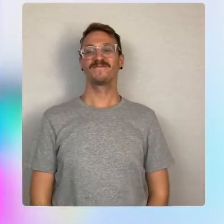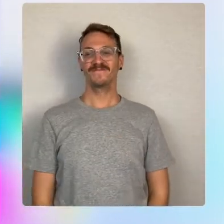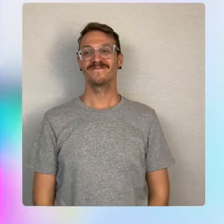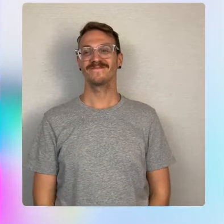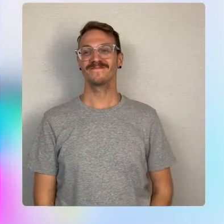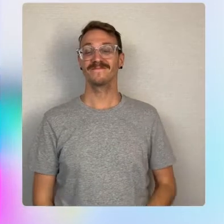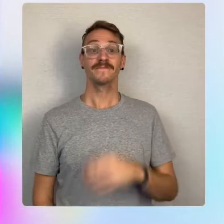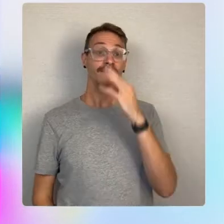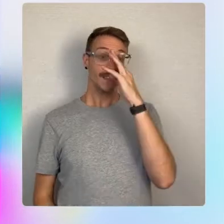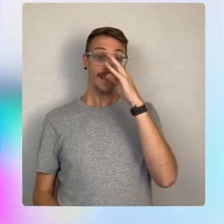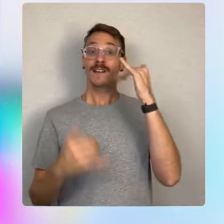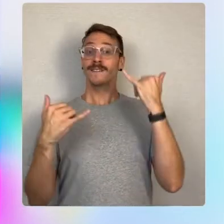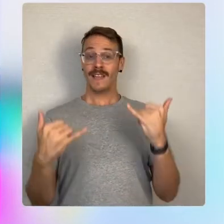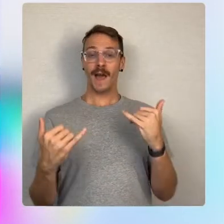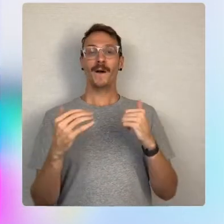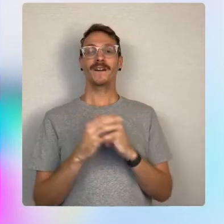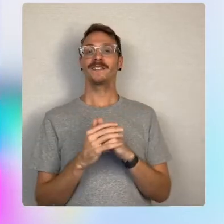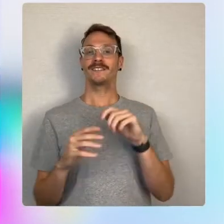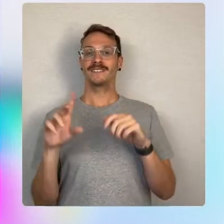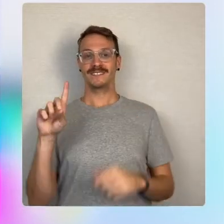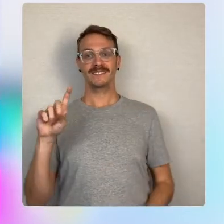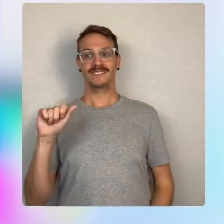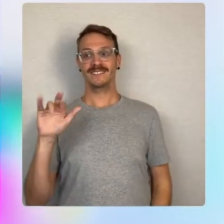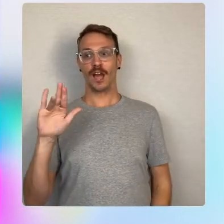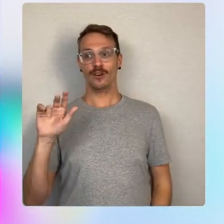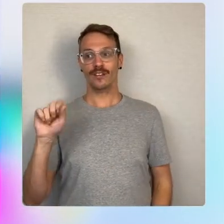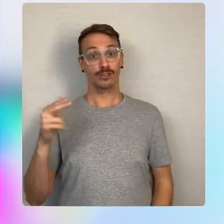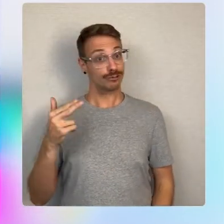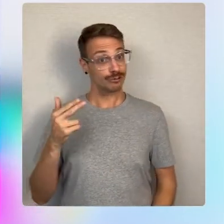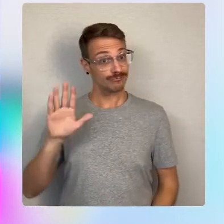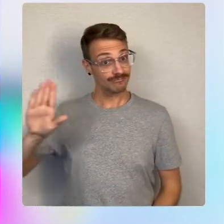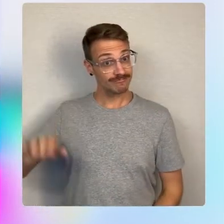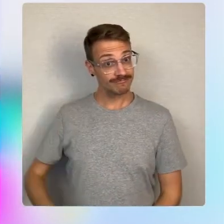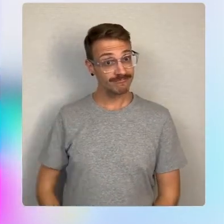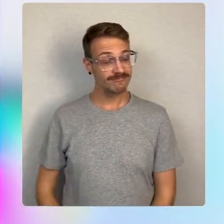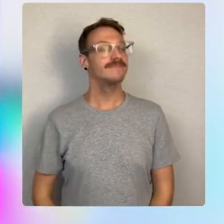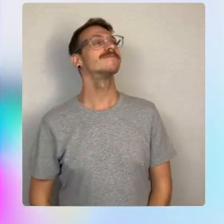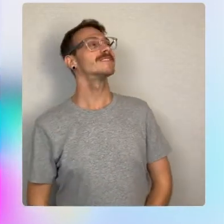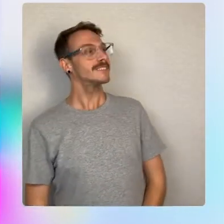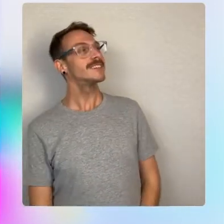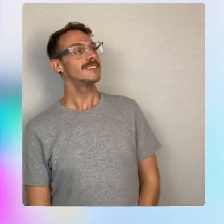Now, Dariush, how about on your end? Yeah, so for us, you know,